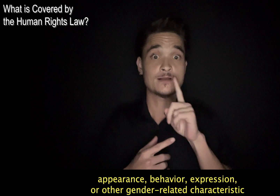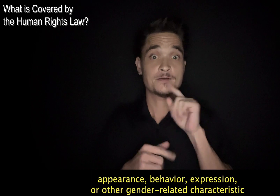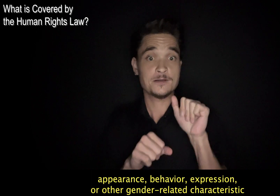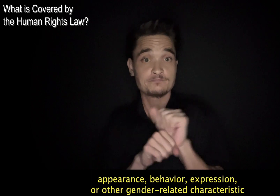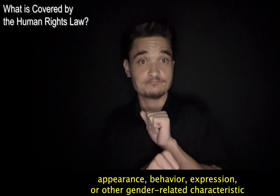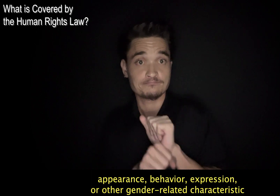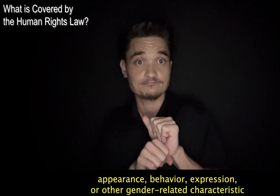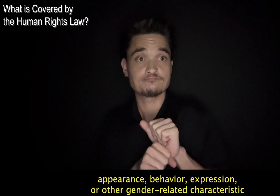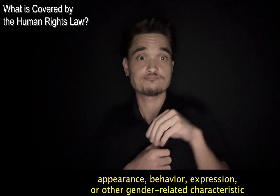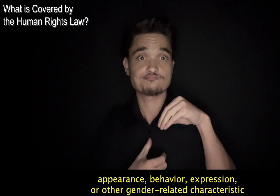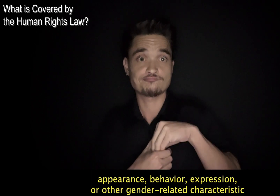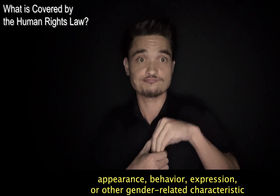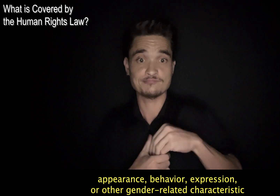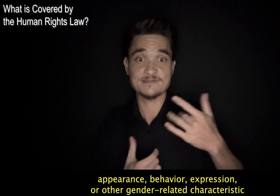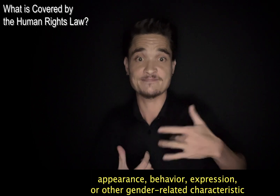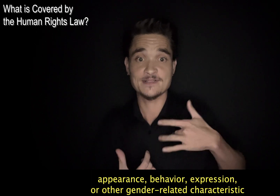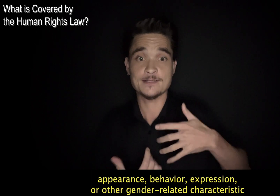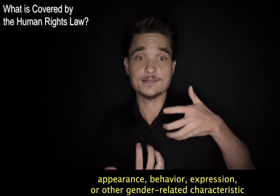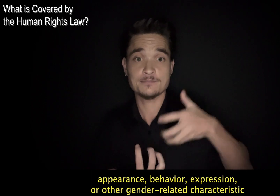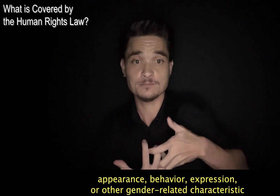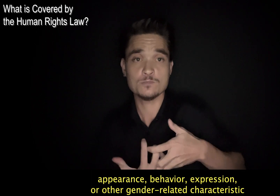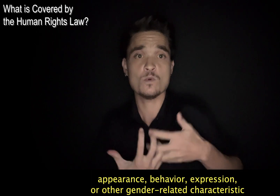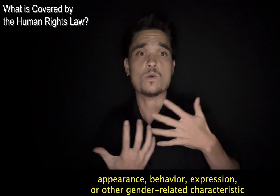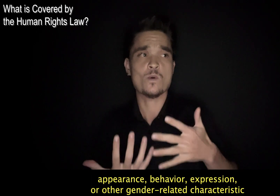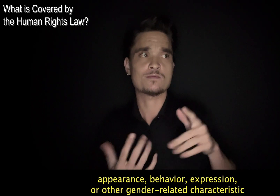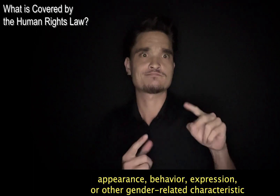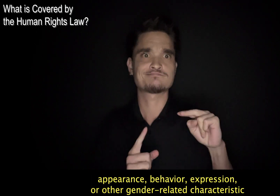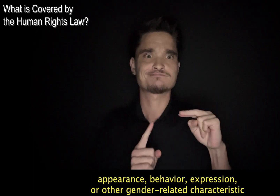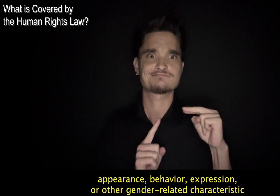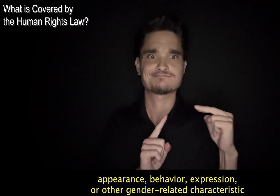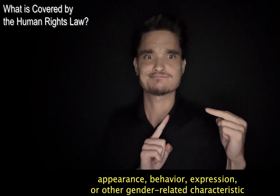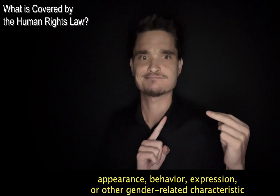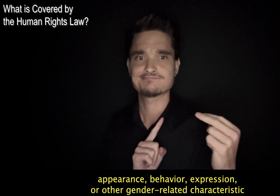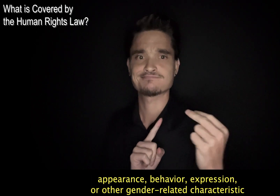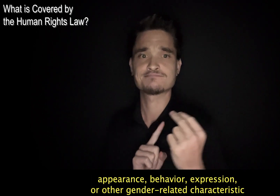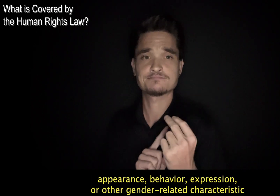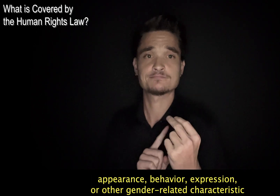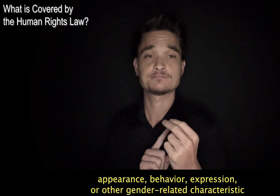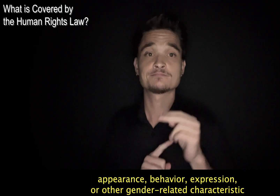appearance, behavior, expression, or other gender-related characteristic